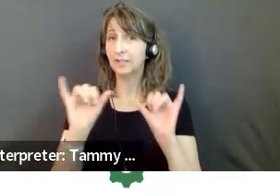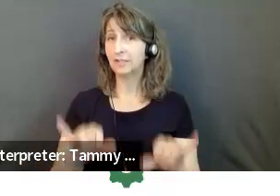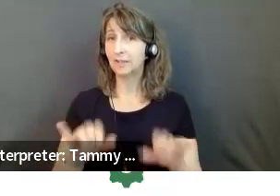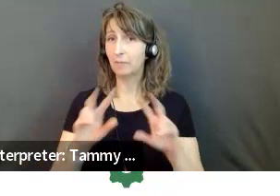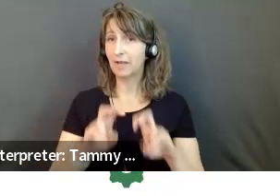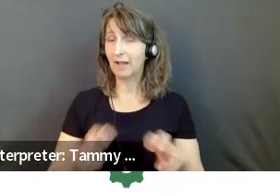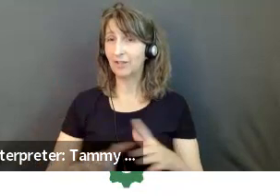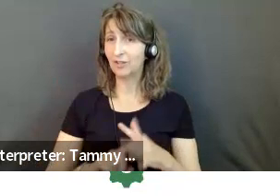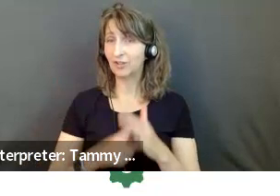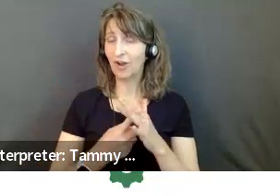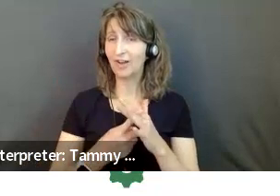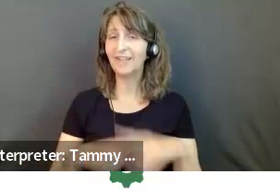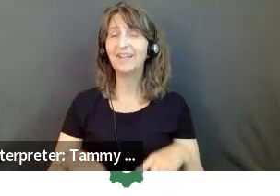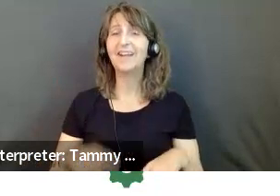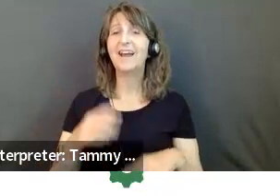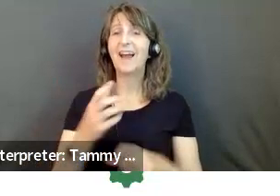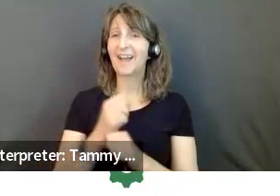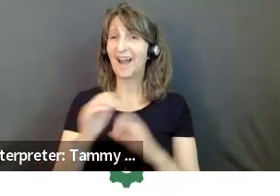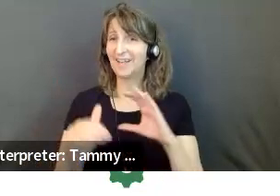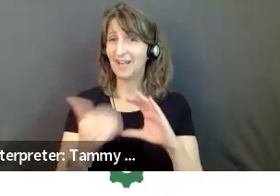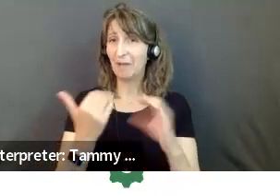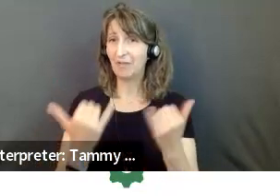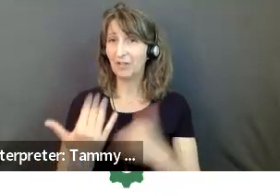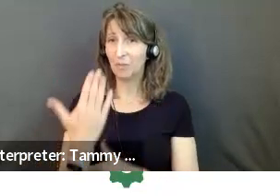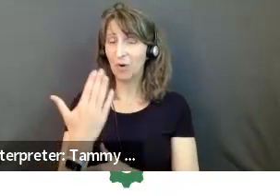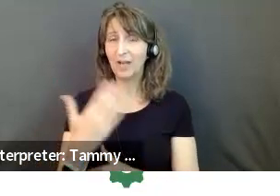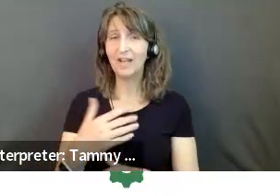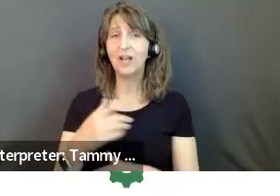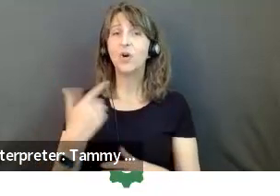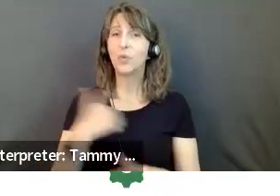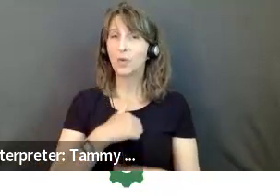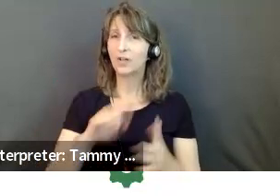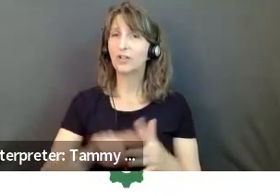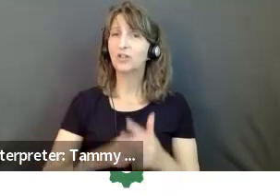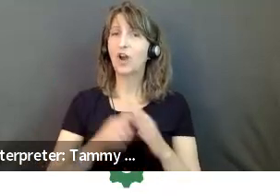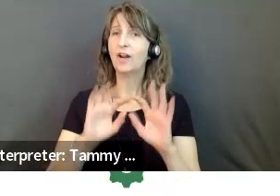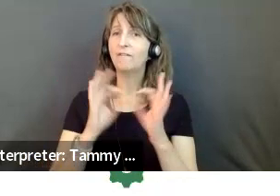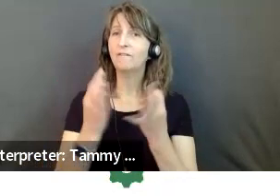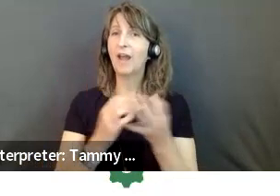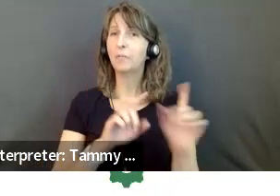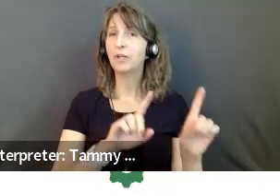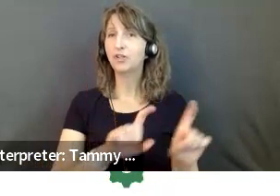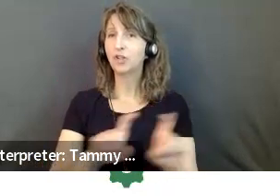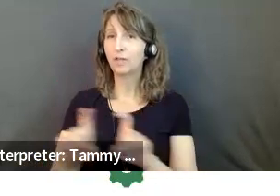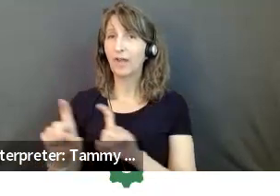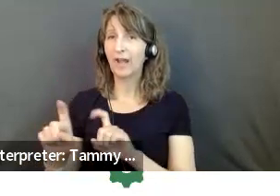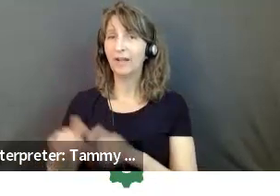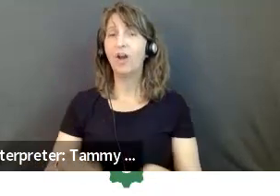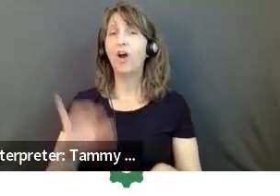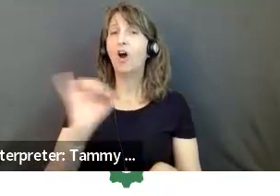Actually, it's not in her head. She began a family survey. So they'll be doing family surveys and they'll also be doing some focus groups.